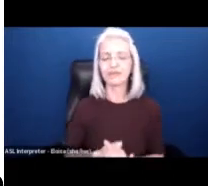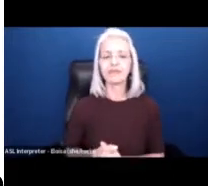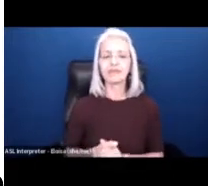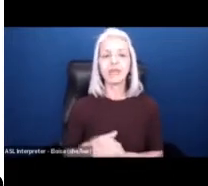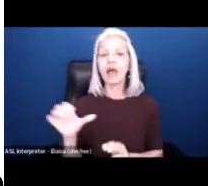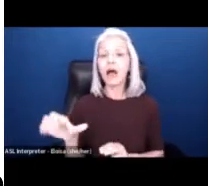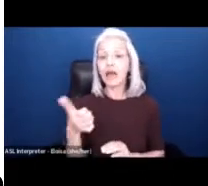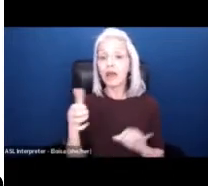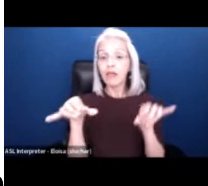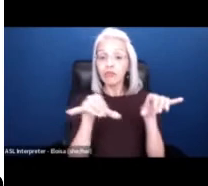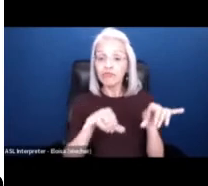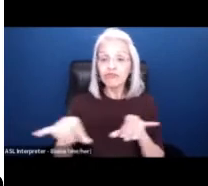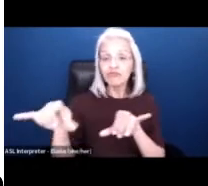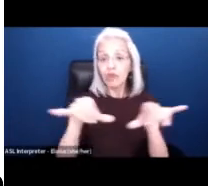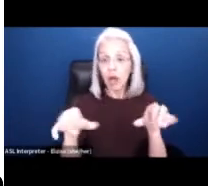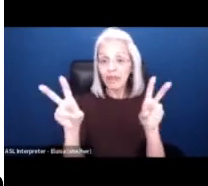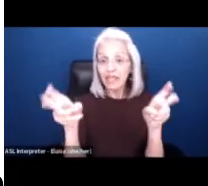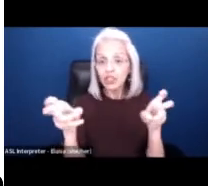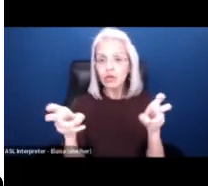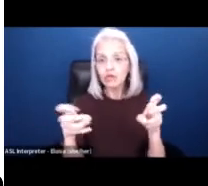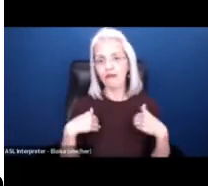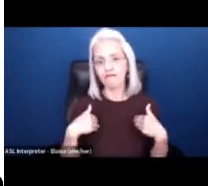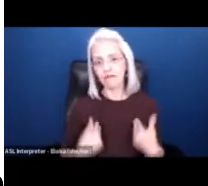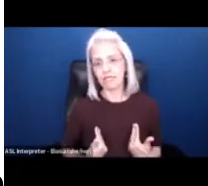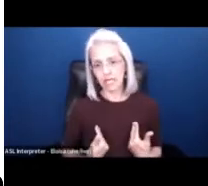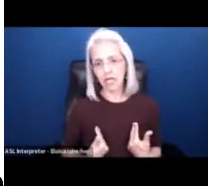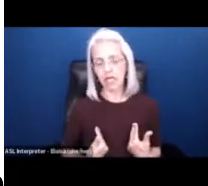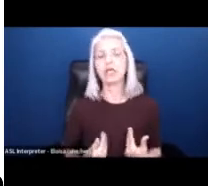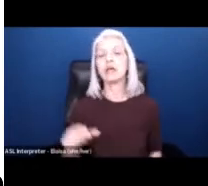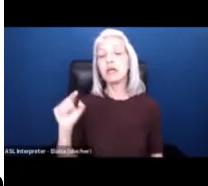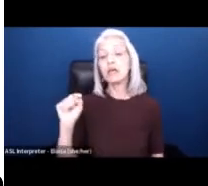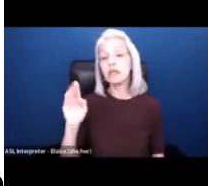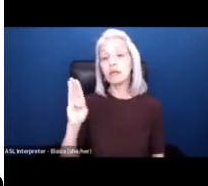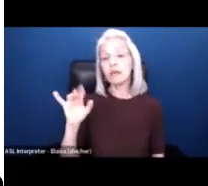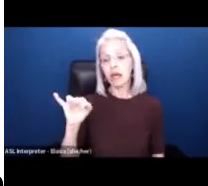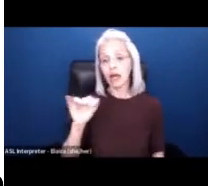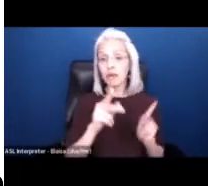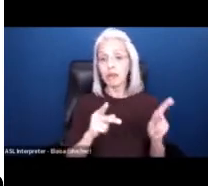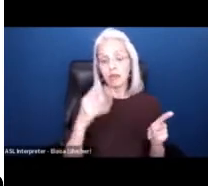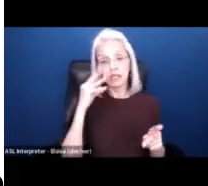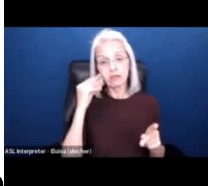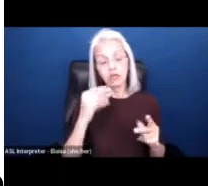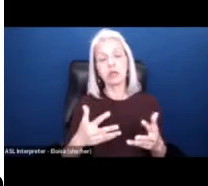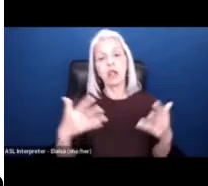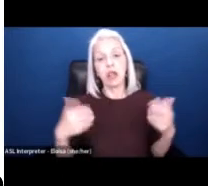may be fatigue, people with TBI experience a lot of fatigue, and there may be a day when they